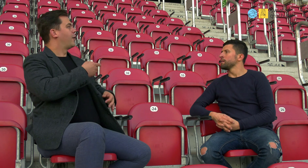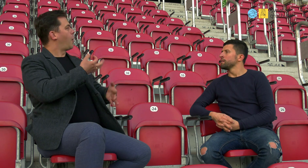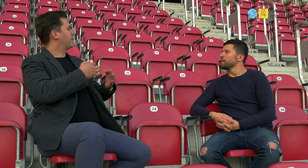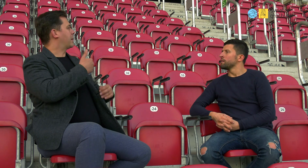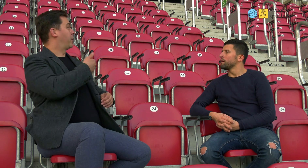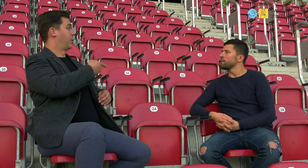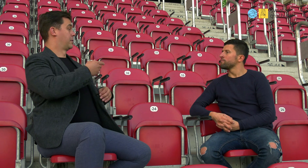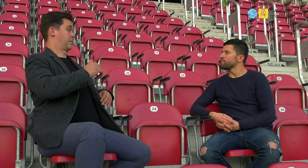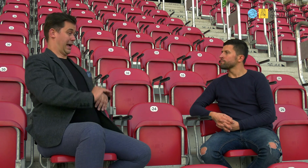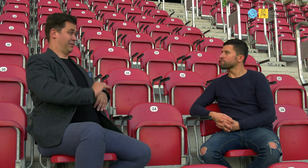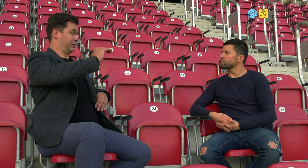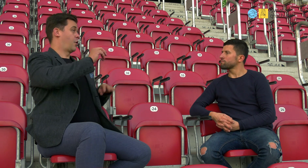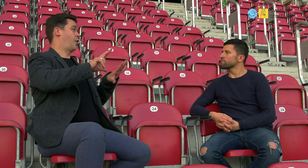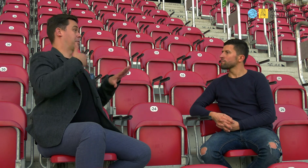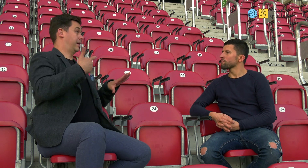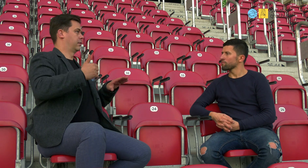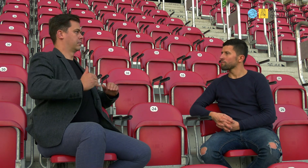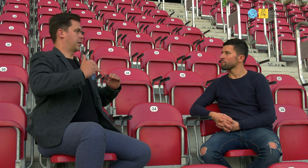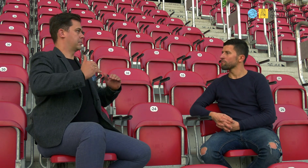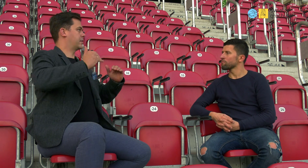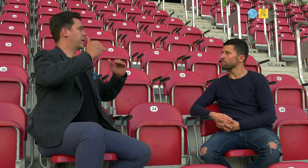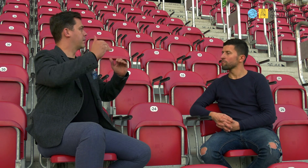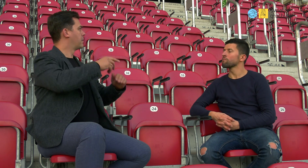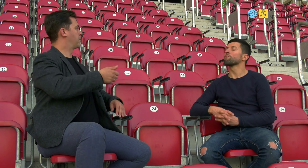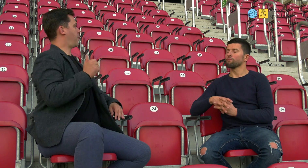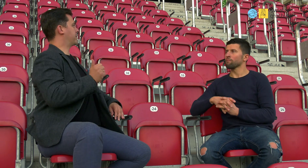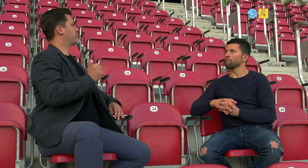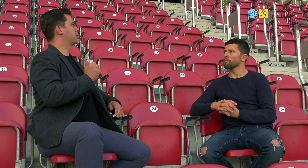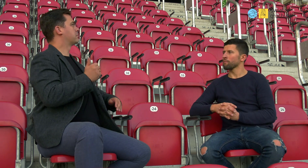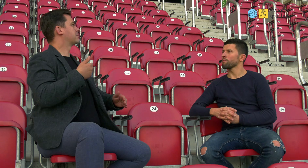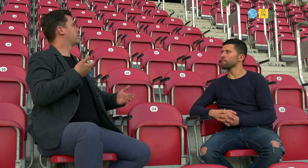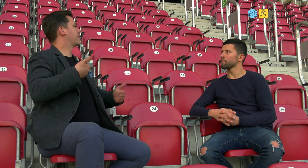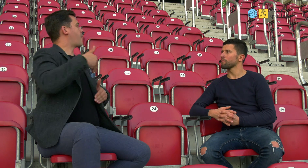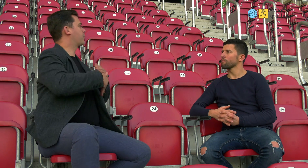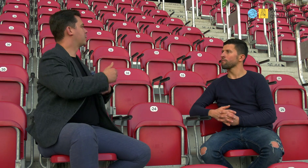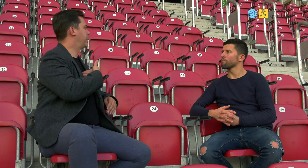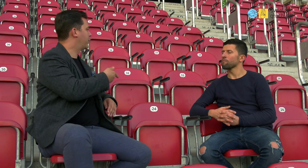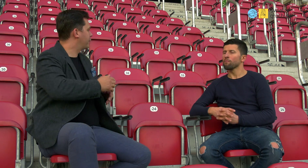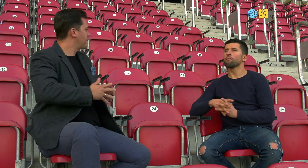You have been involved in soccer since you were 8 years old. You have been climbing higher and higher, Until you became a professional soccer player. What have you been able to achieve?